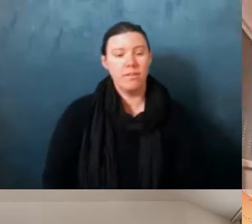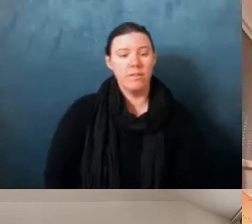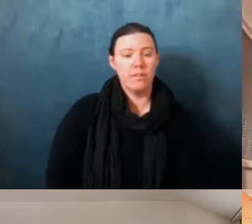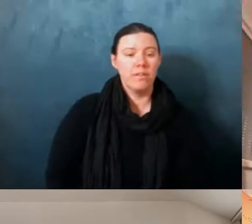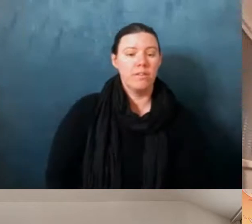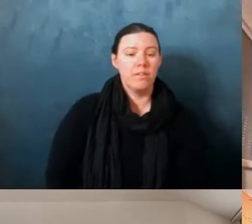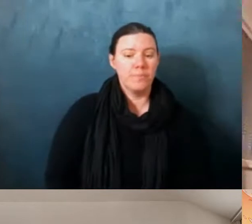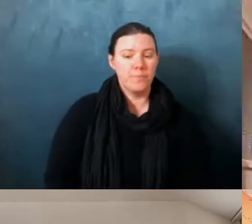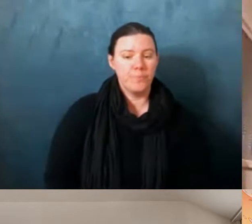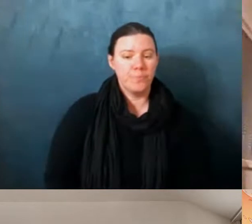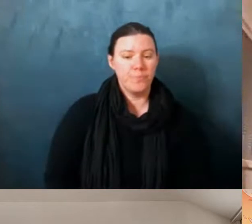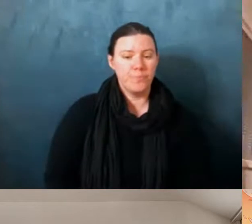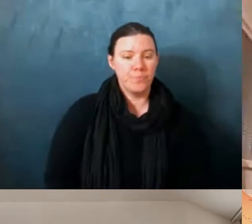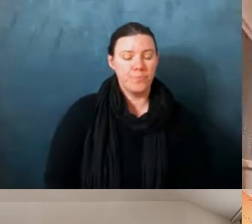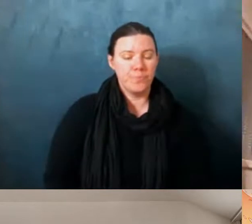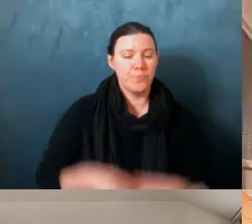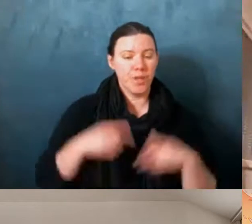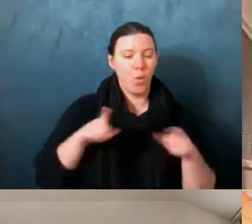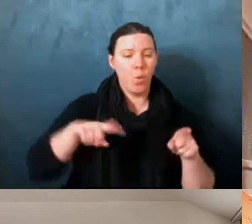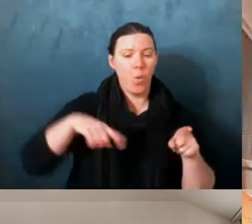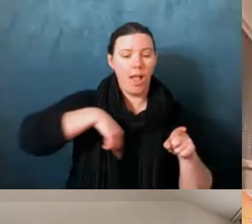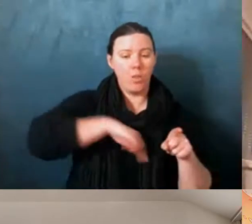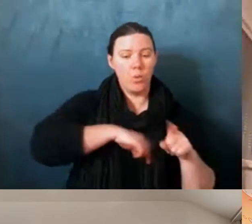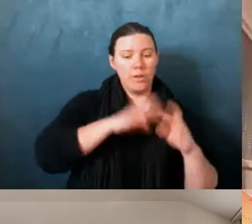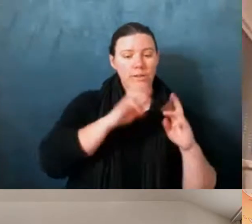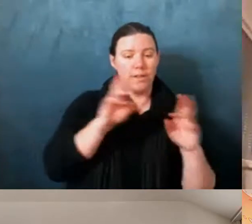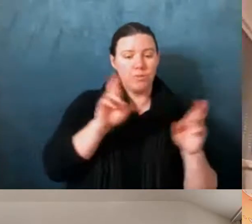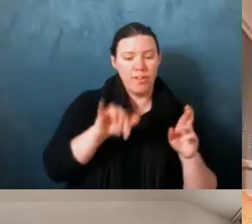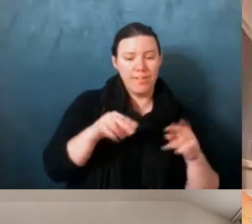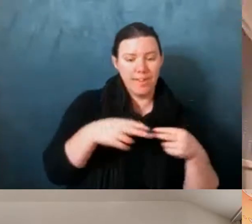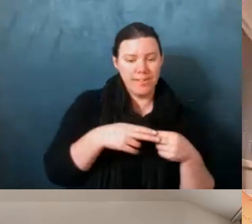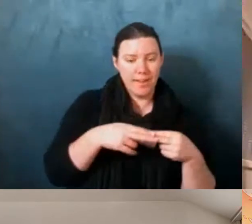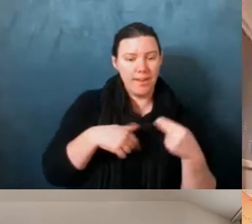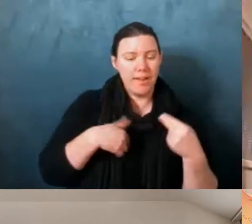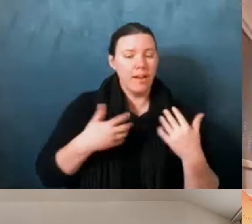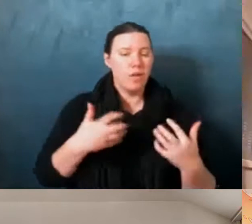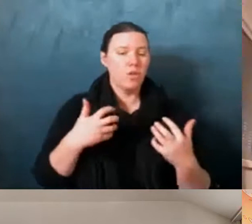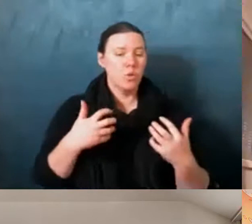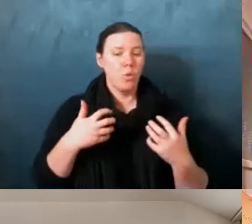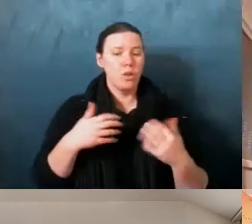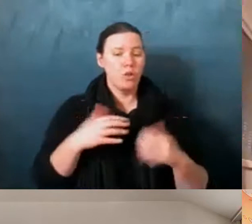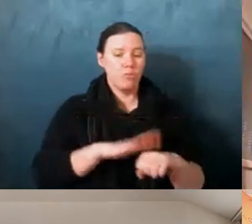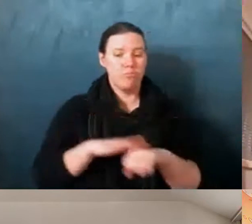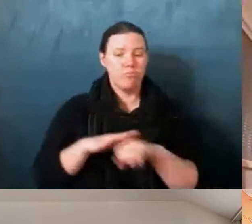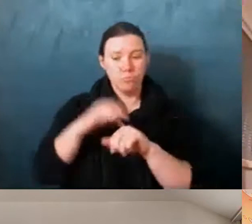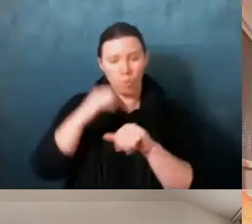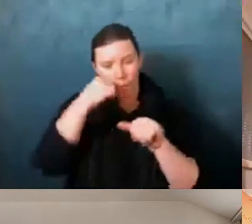[Omar] And as we're getting that slide up, I just wanted to just remind folks what we're kind of doing today.